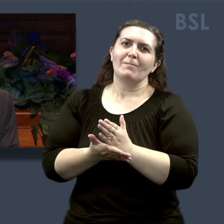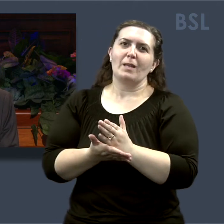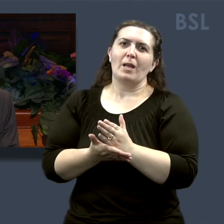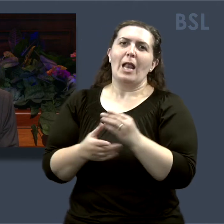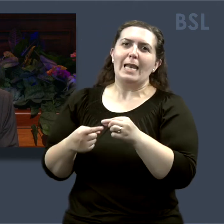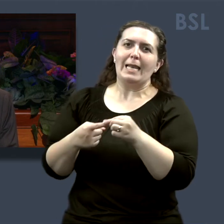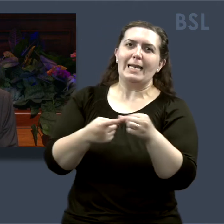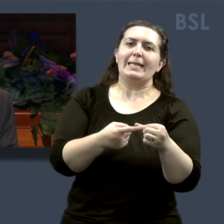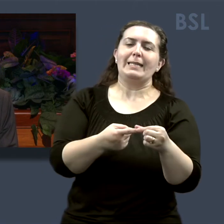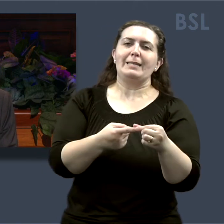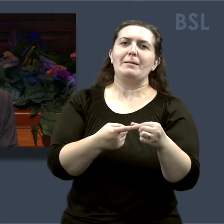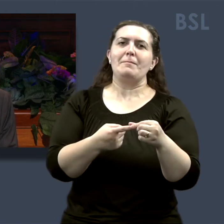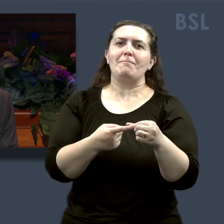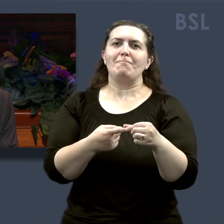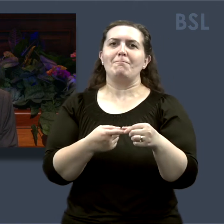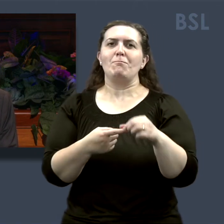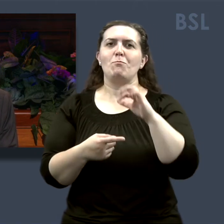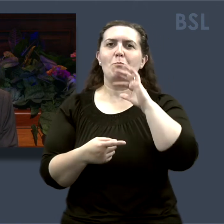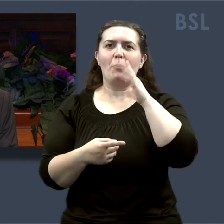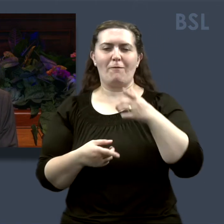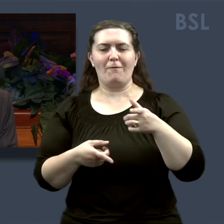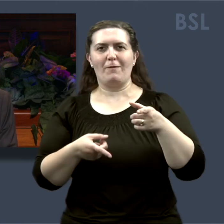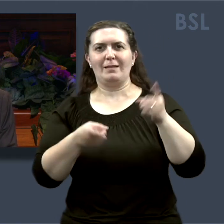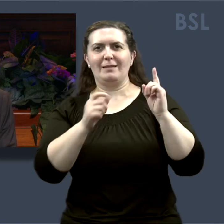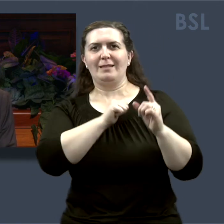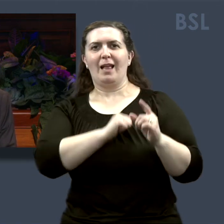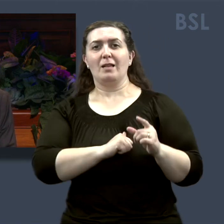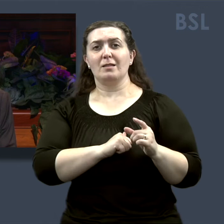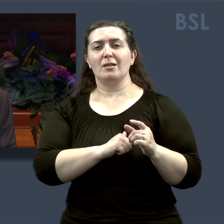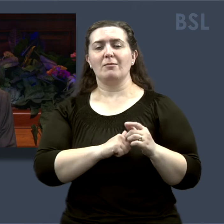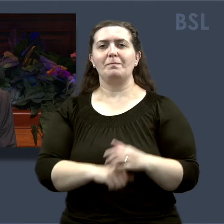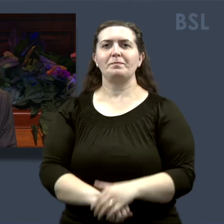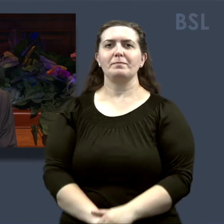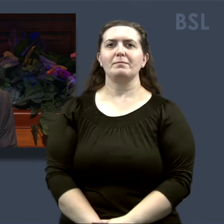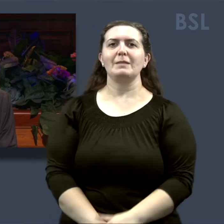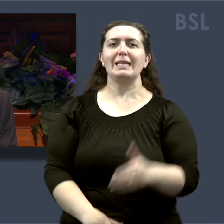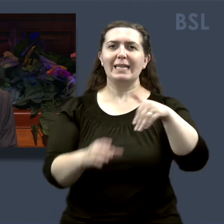led by our dear prophet, President Russell M. Nelson.